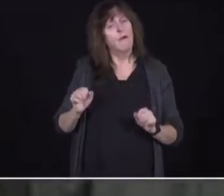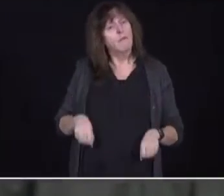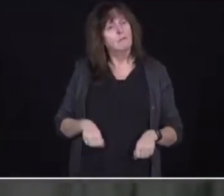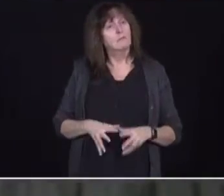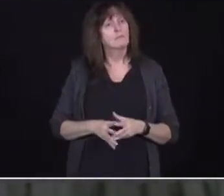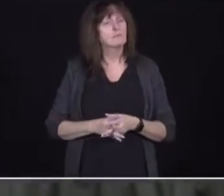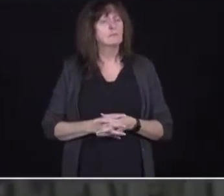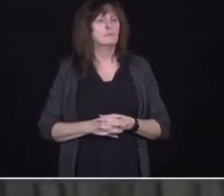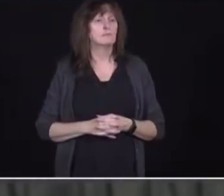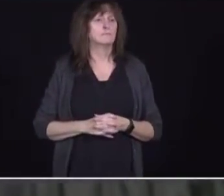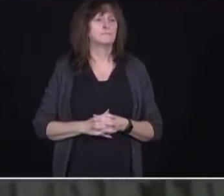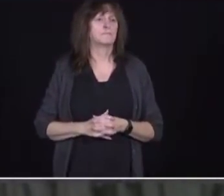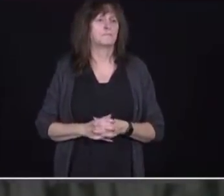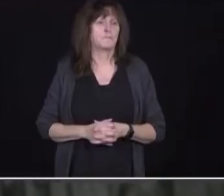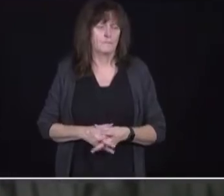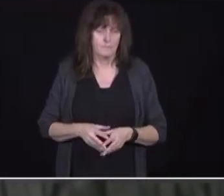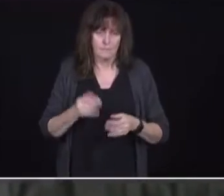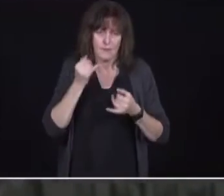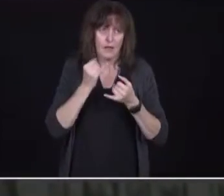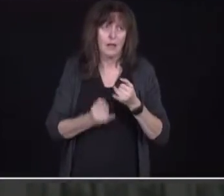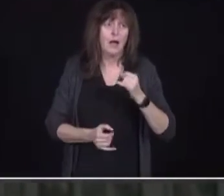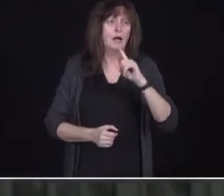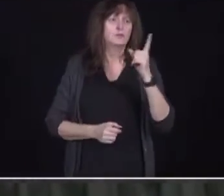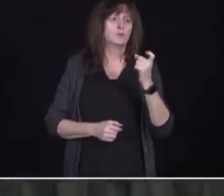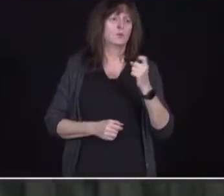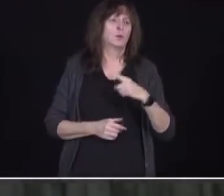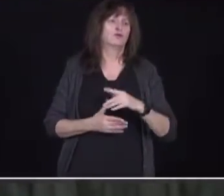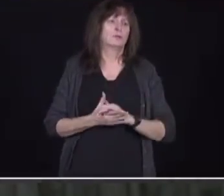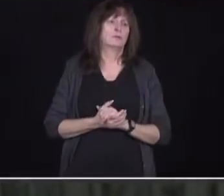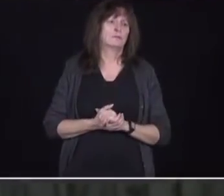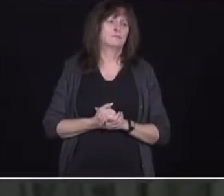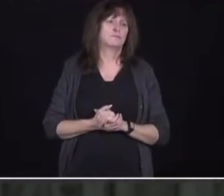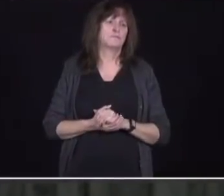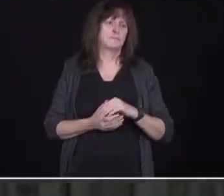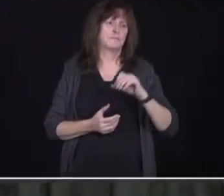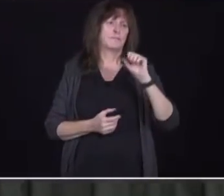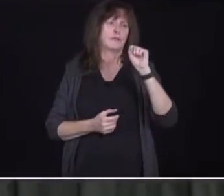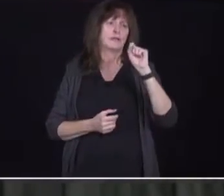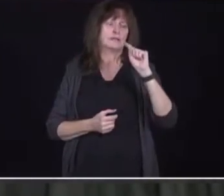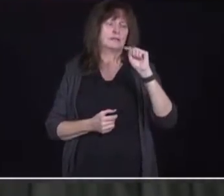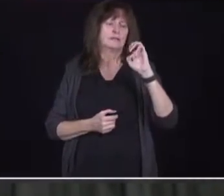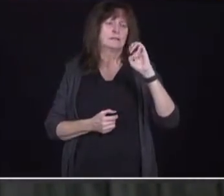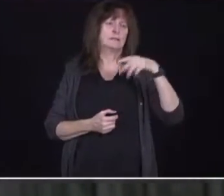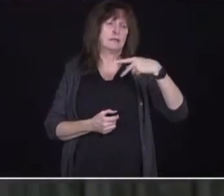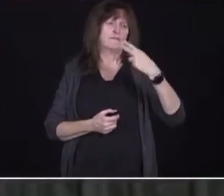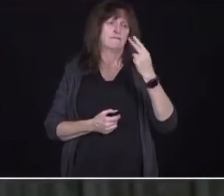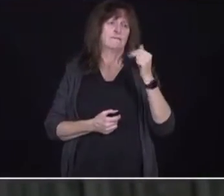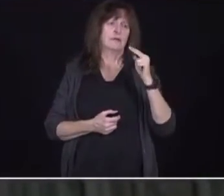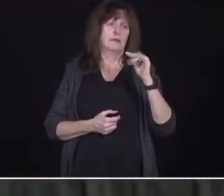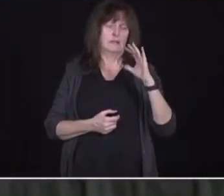Last question. From Stephanie Smyth at CP24. Please go ahead. Hi premier.